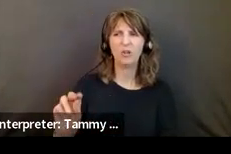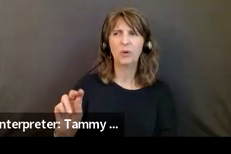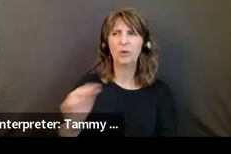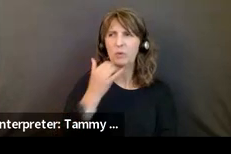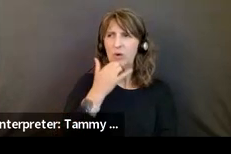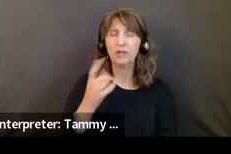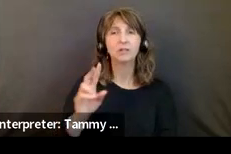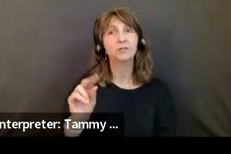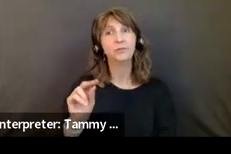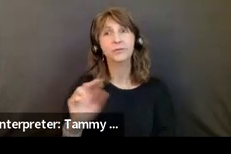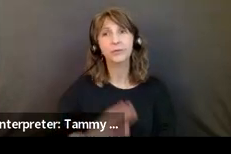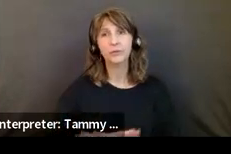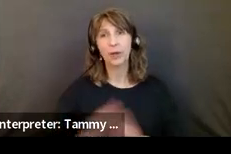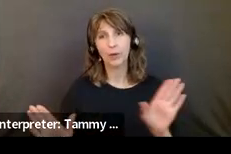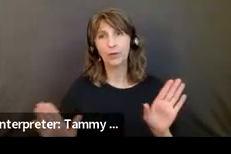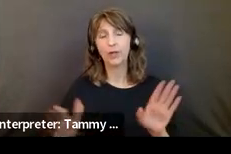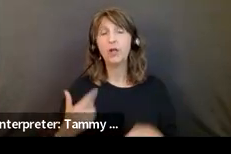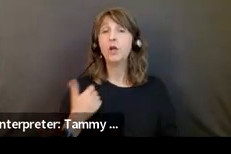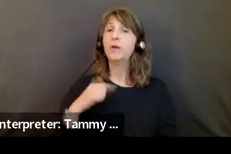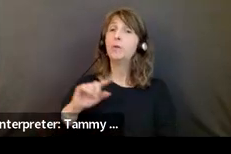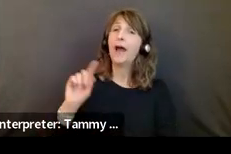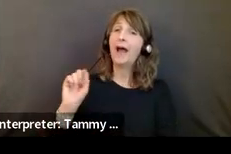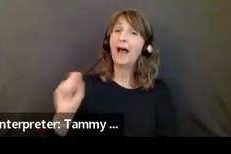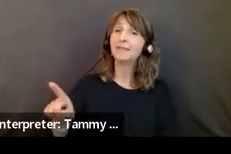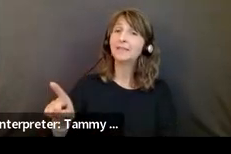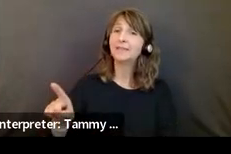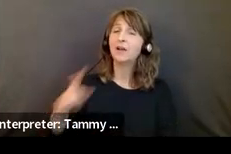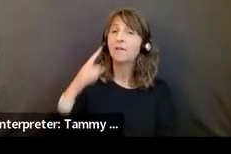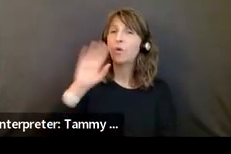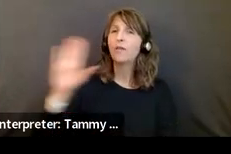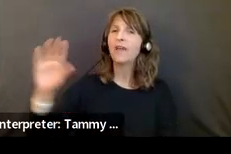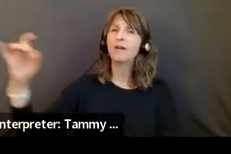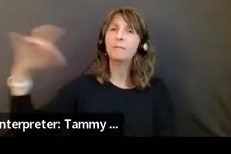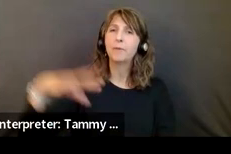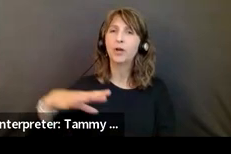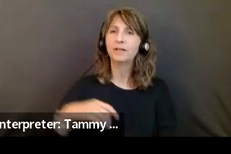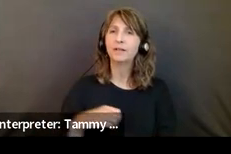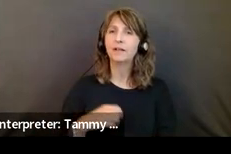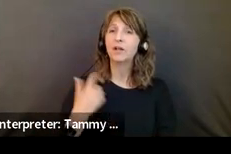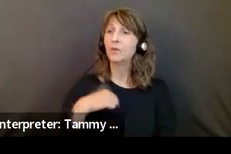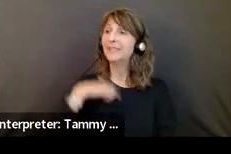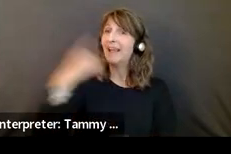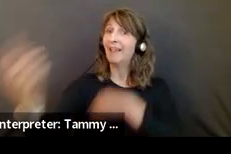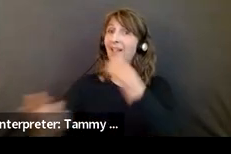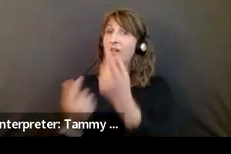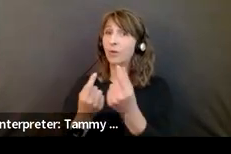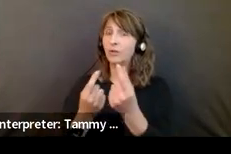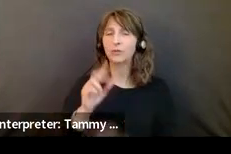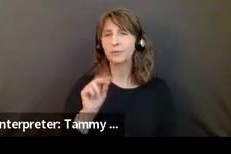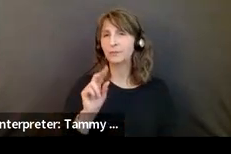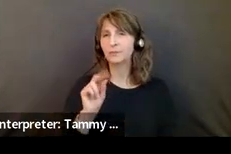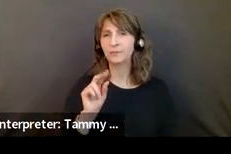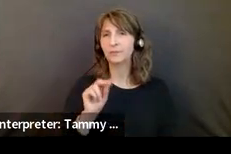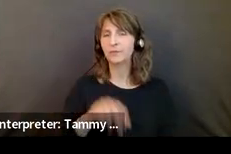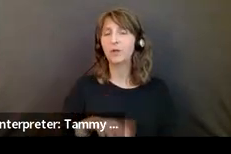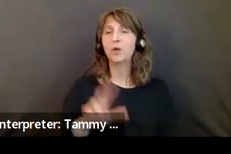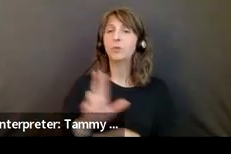We ask inviting questions. We want their input. We do not tell them what to do. We use a collaborative team approach.